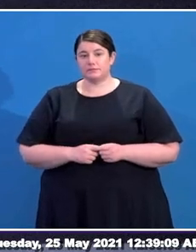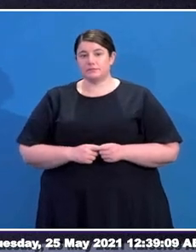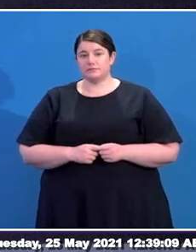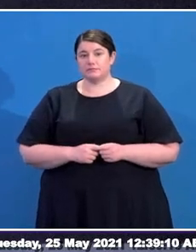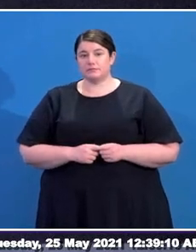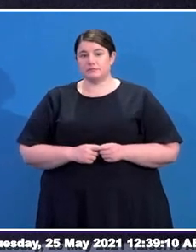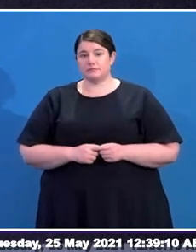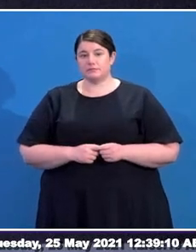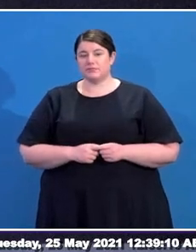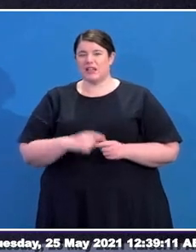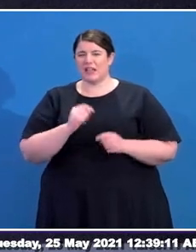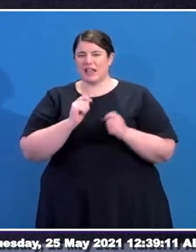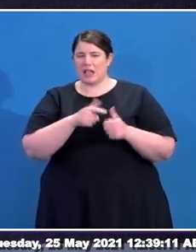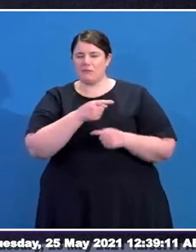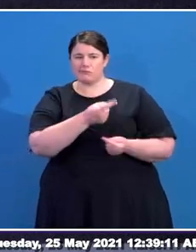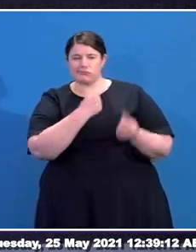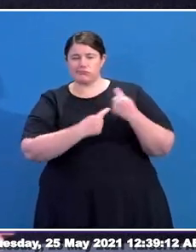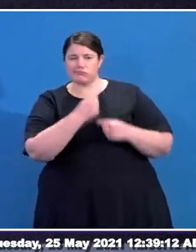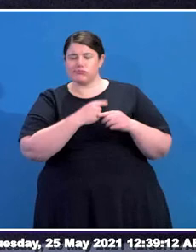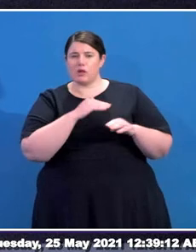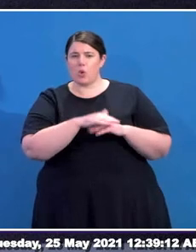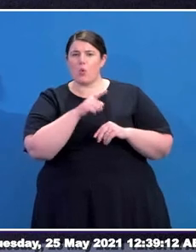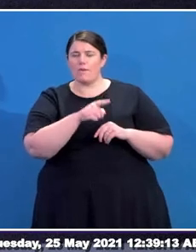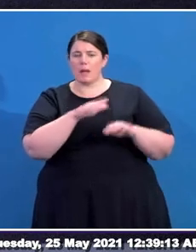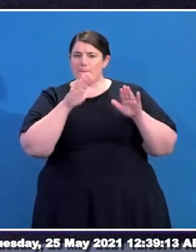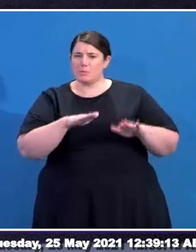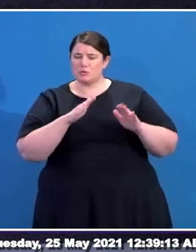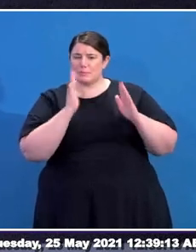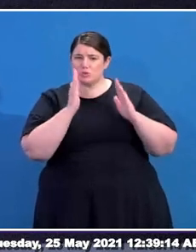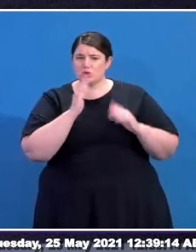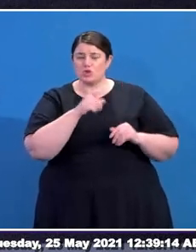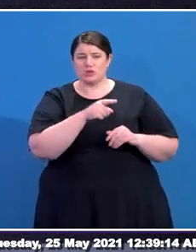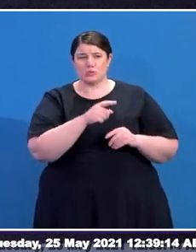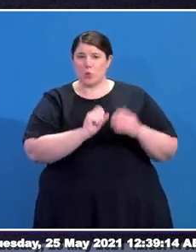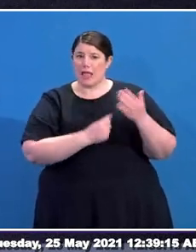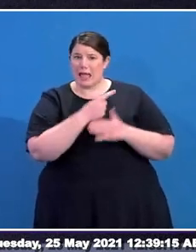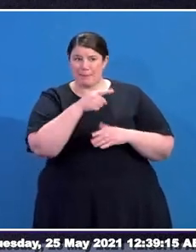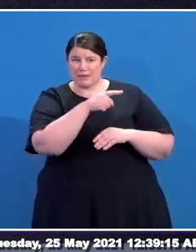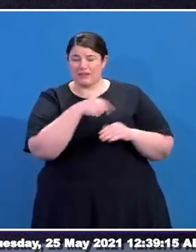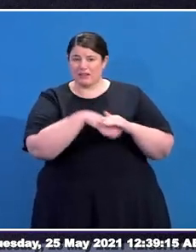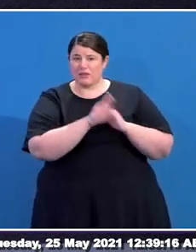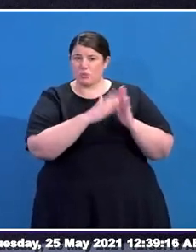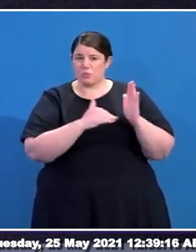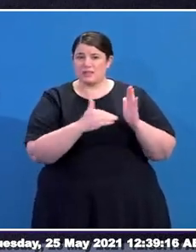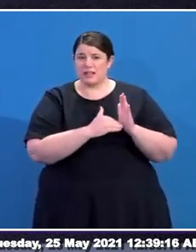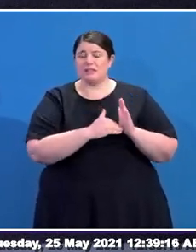Christchurch mosque shooting and what SP1 had said, that he had instructed